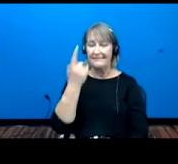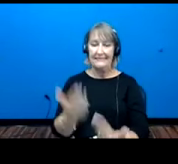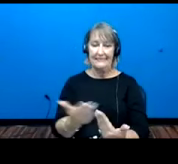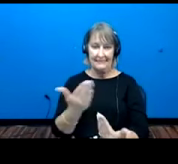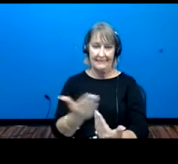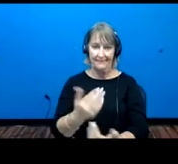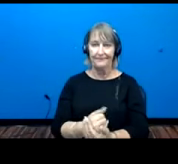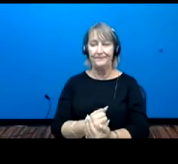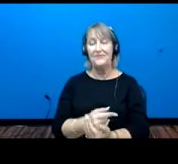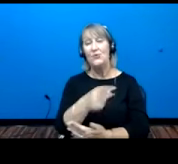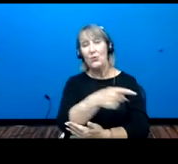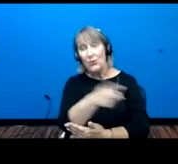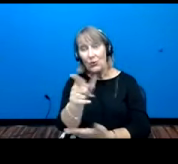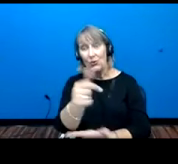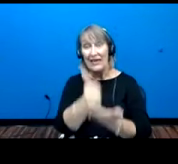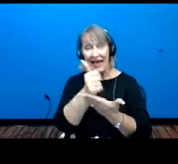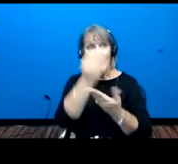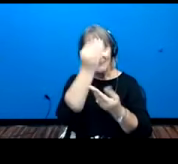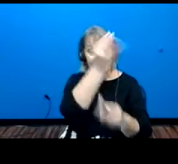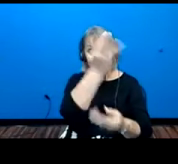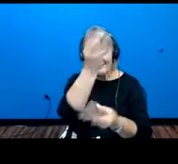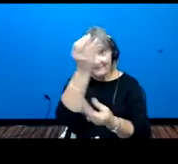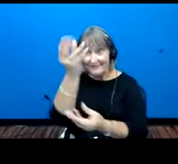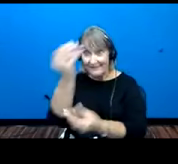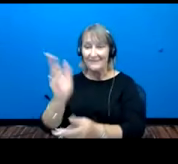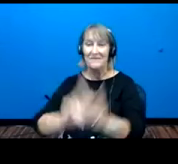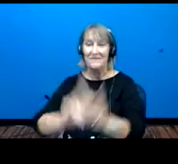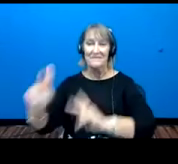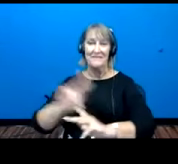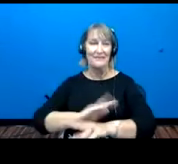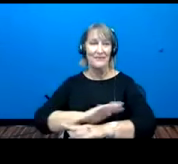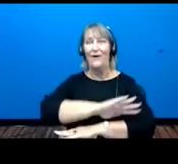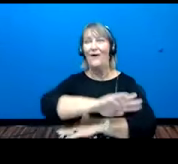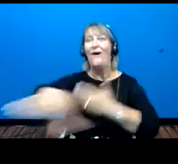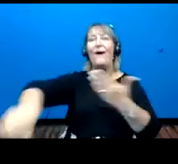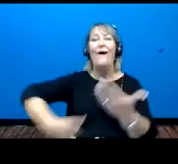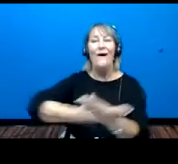So overview of the findings, we did. We believe in “nothing about us without us,”